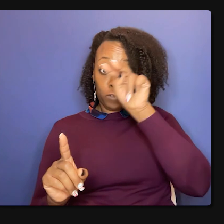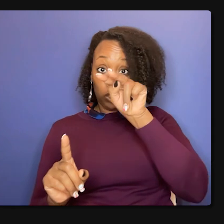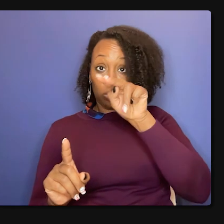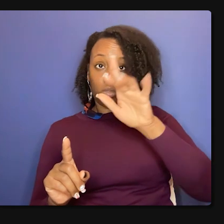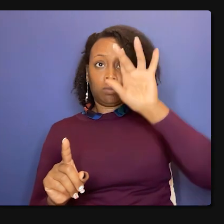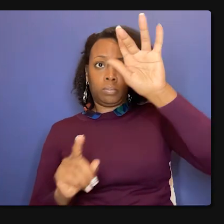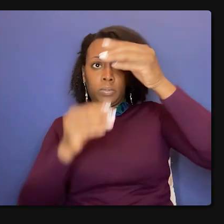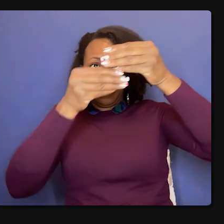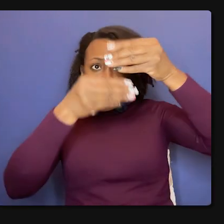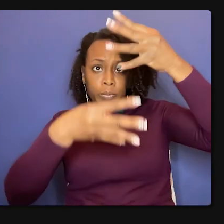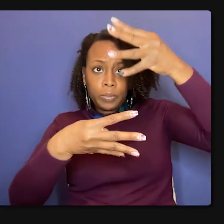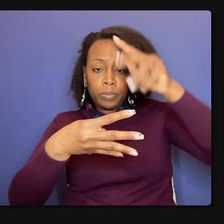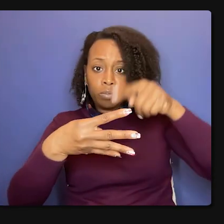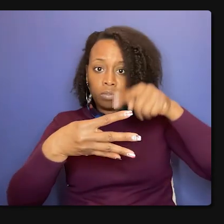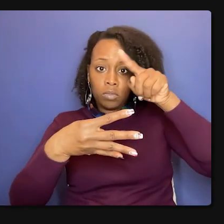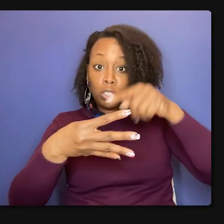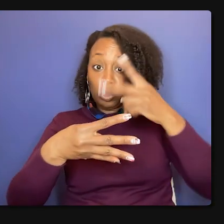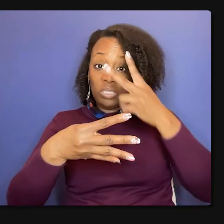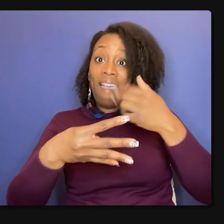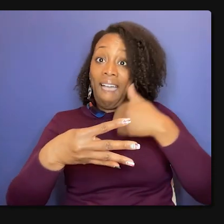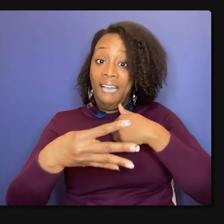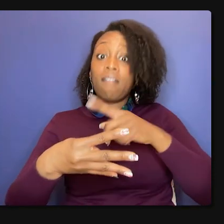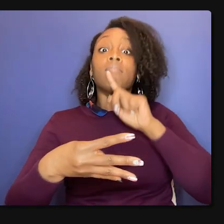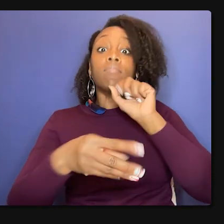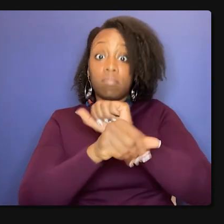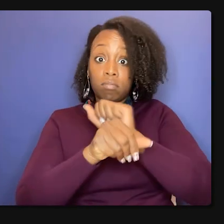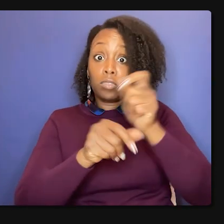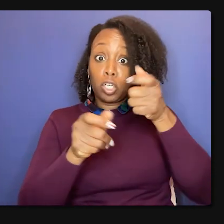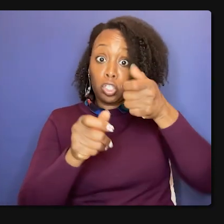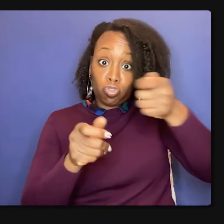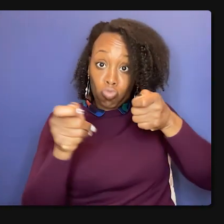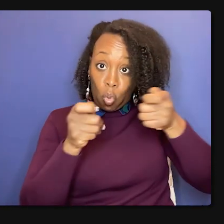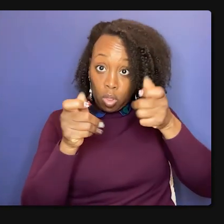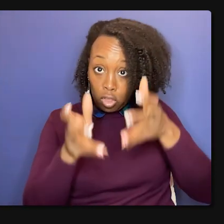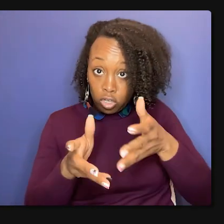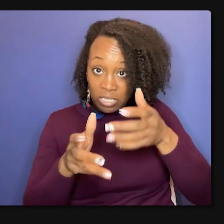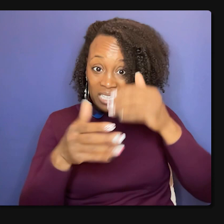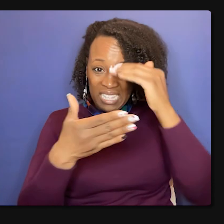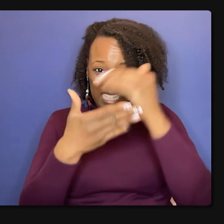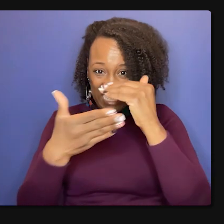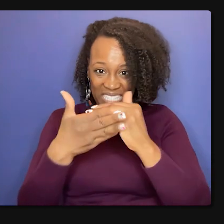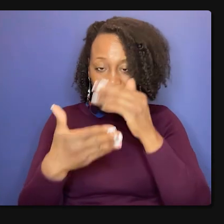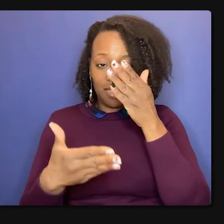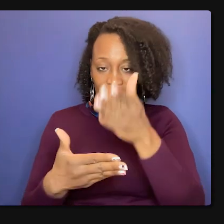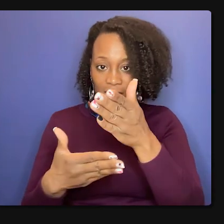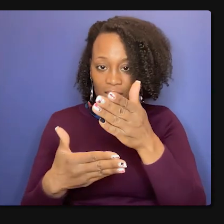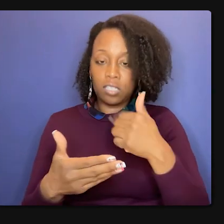you can see that I have those physical controllers listed in the drop down.